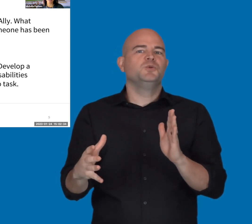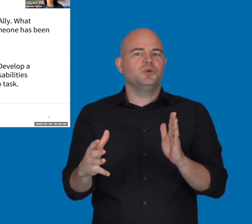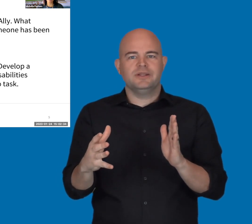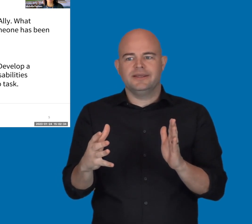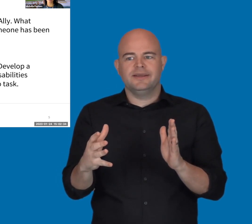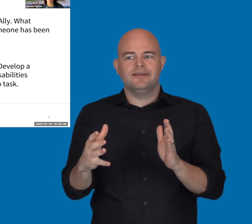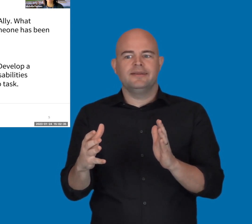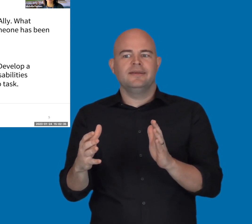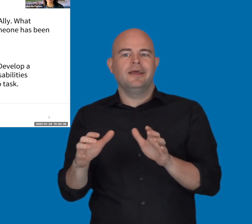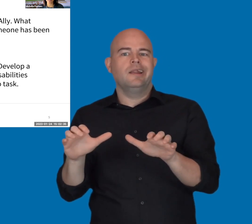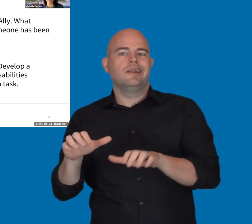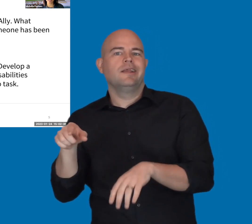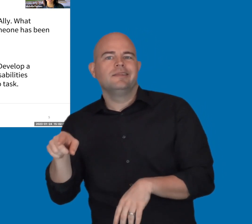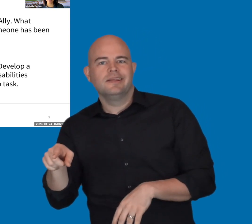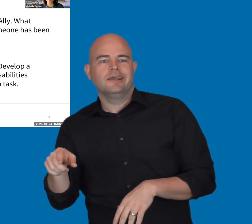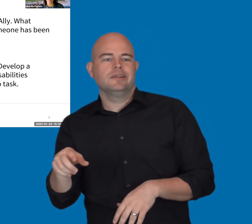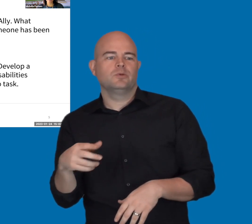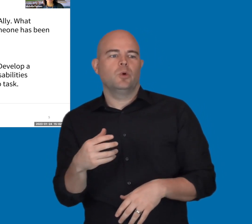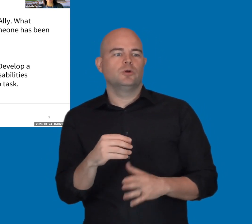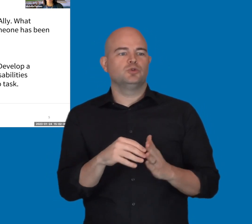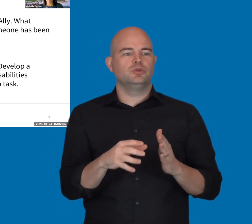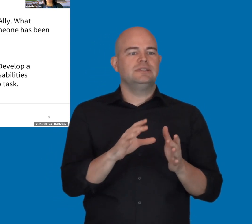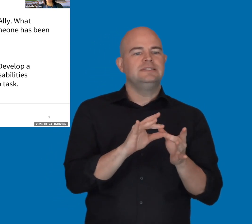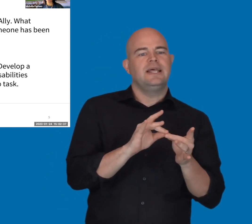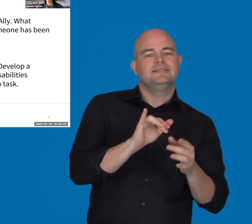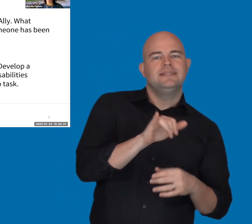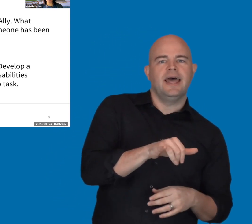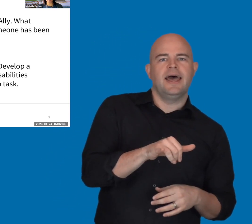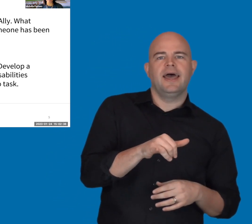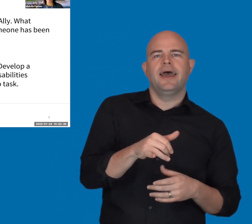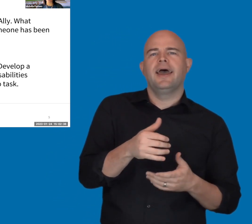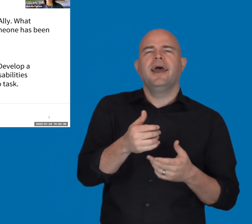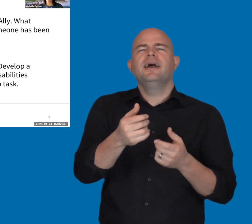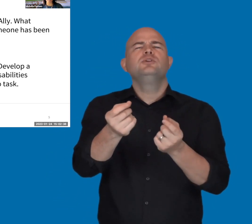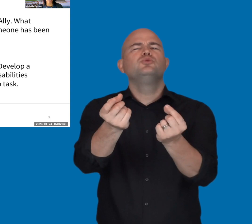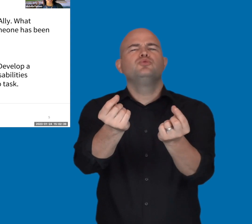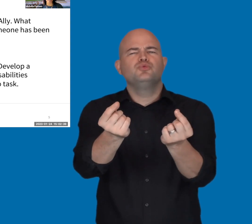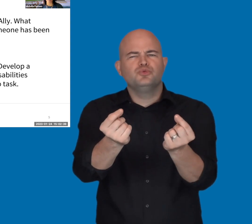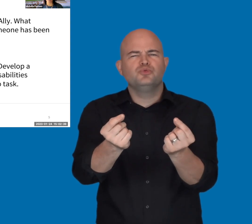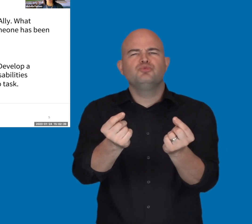And week number two we talked about diversity and disability,